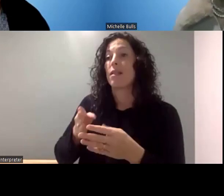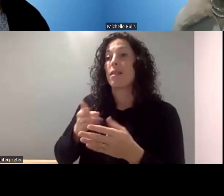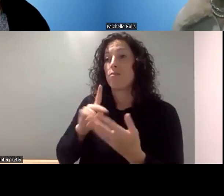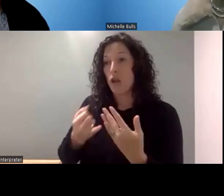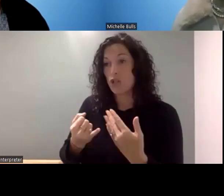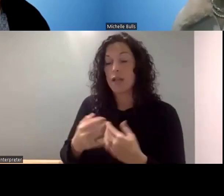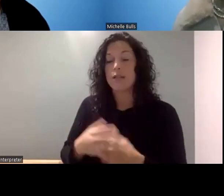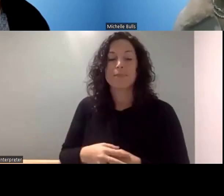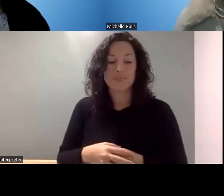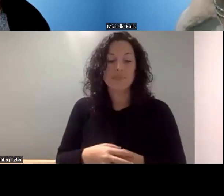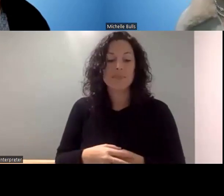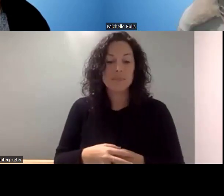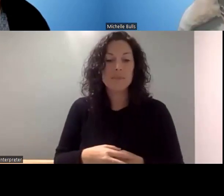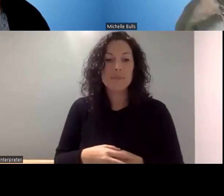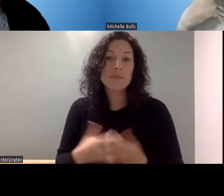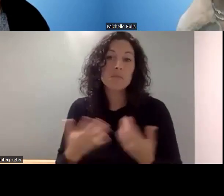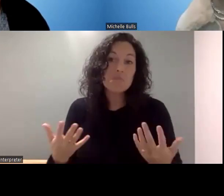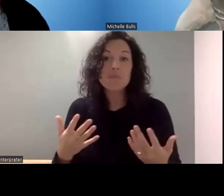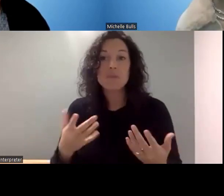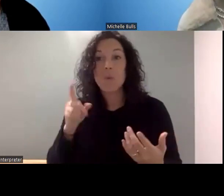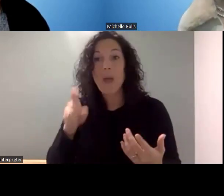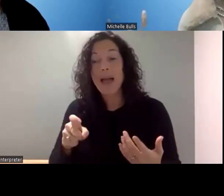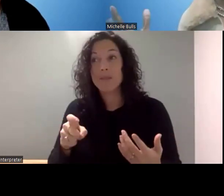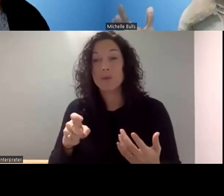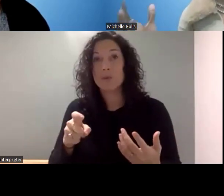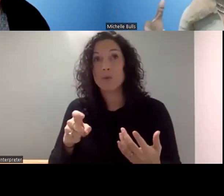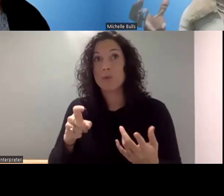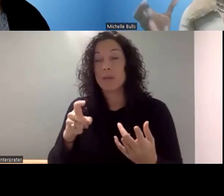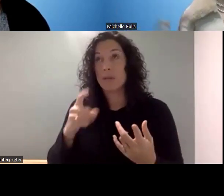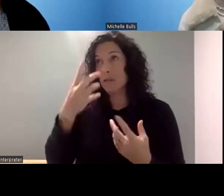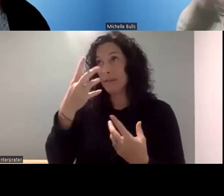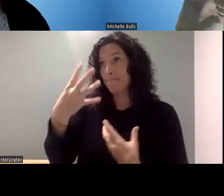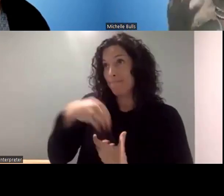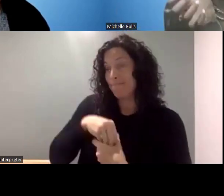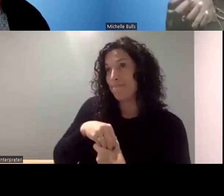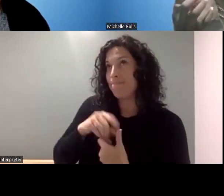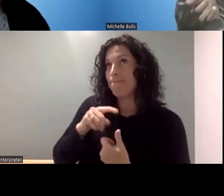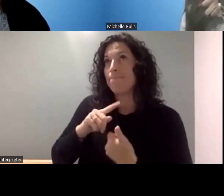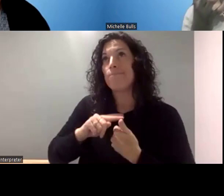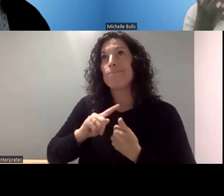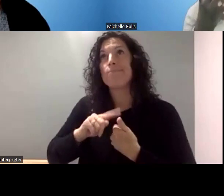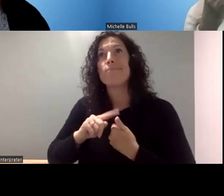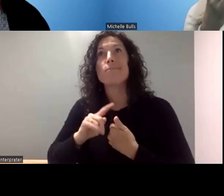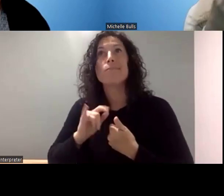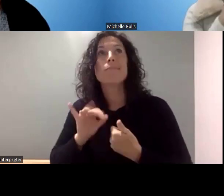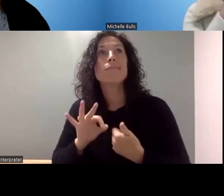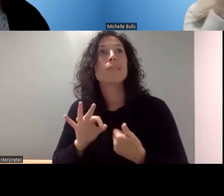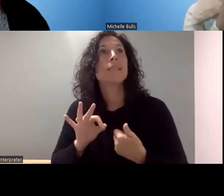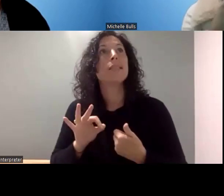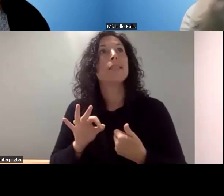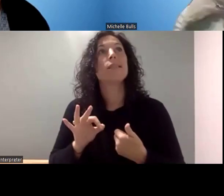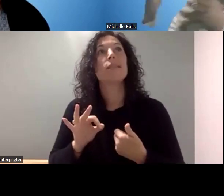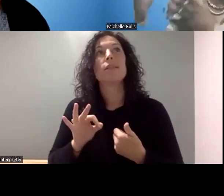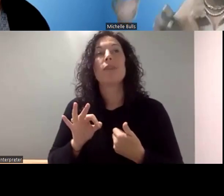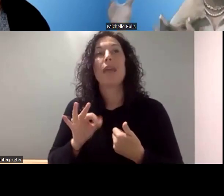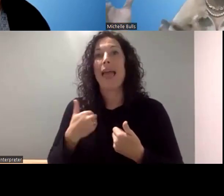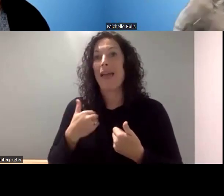And you have to account for in your budget whether there are inflation or currency